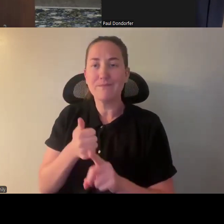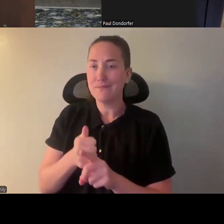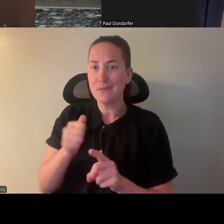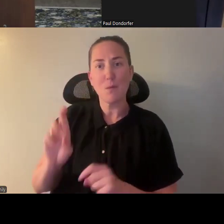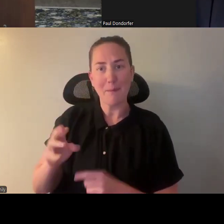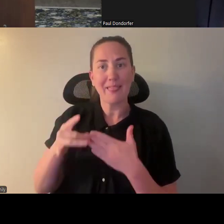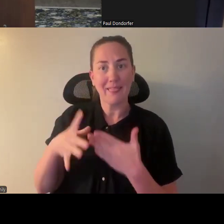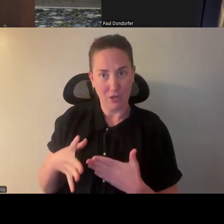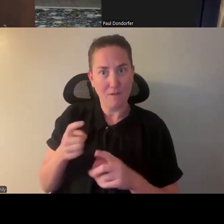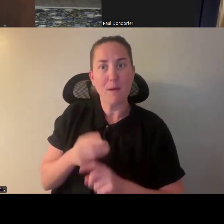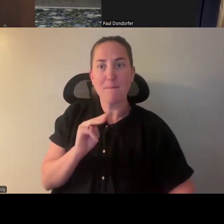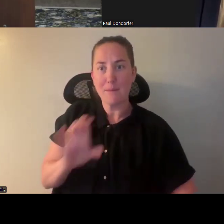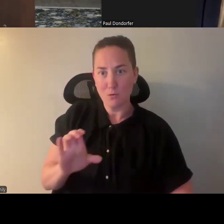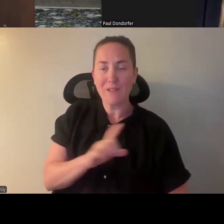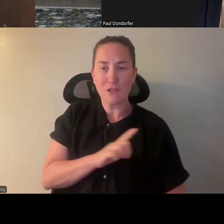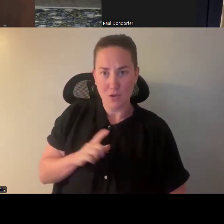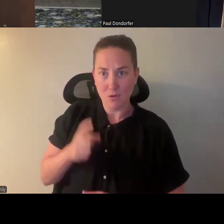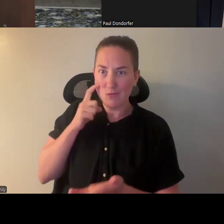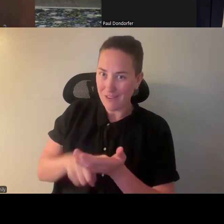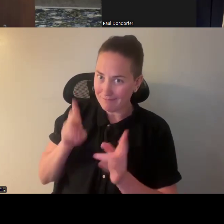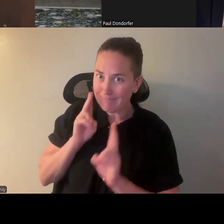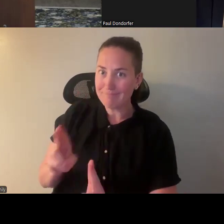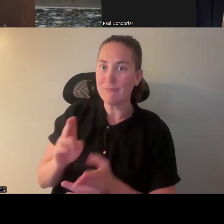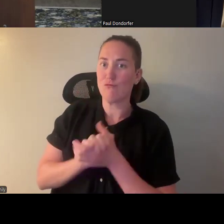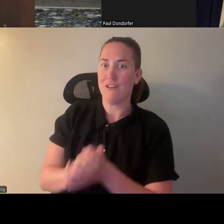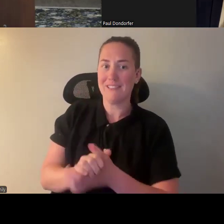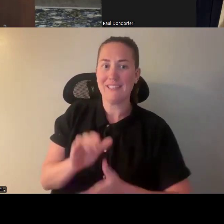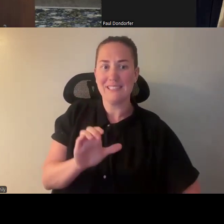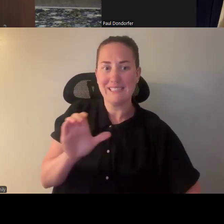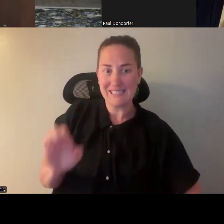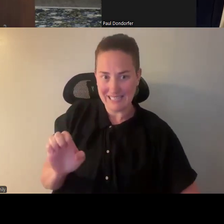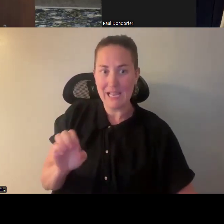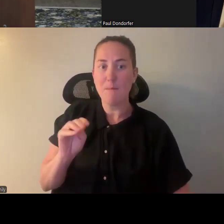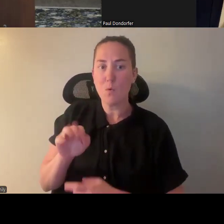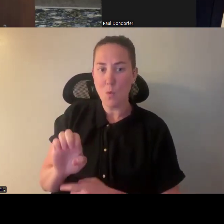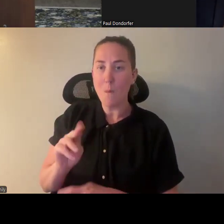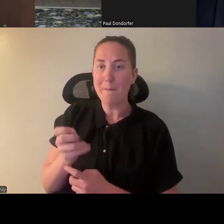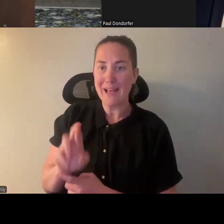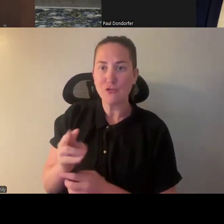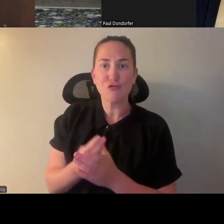Legislature do hereby recognize and congratulate CCe Monroe Master Gardeners on the occasion of